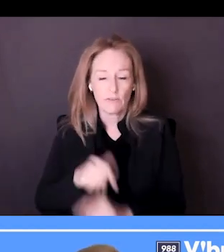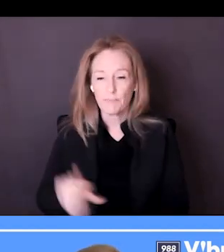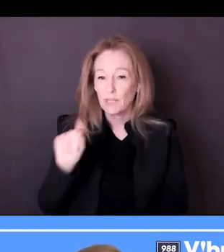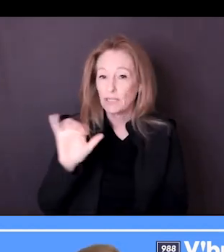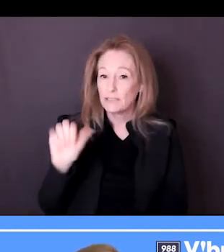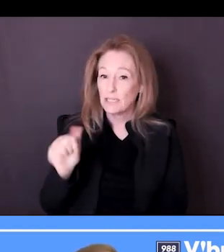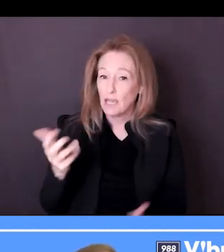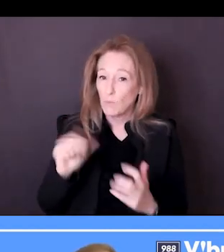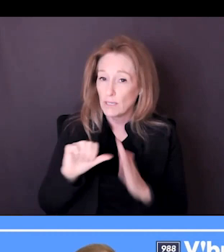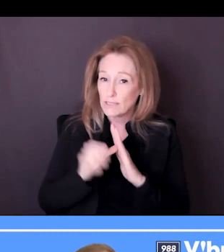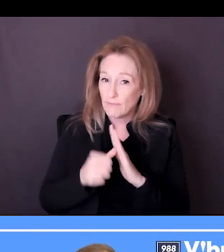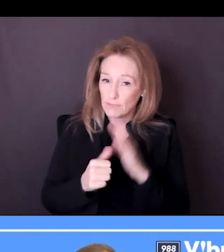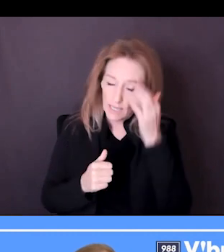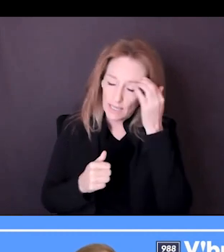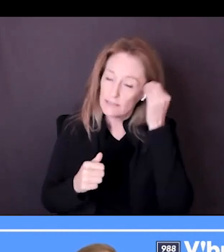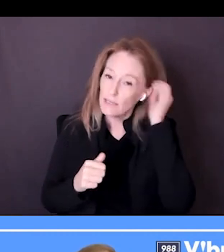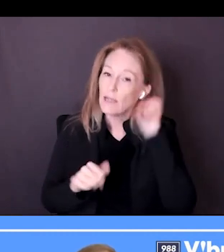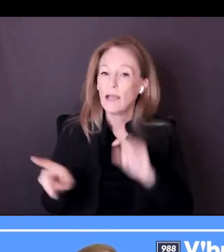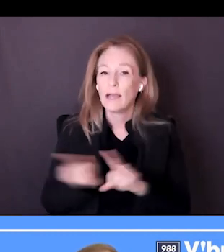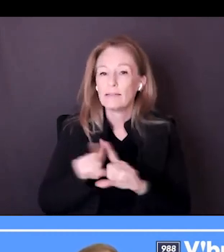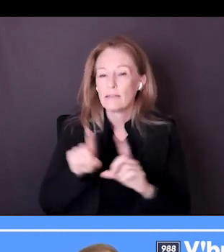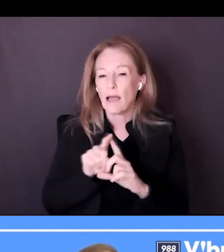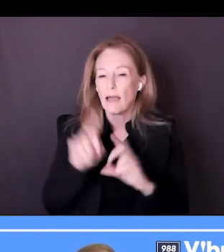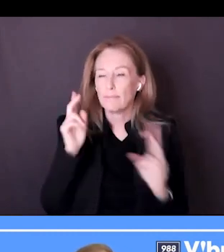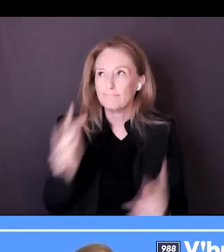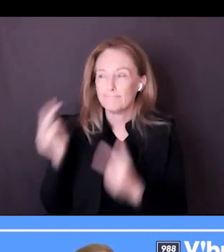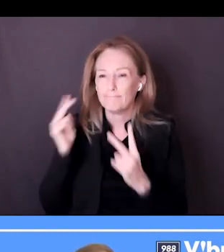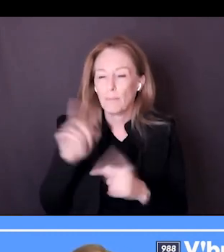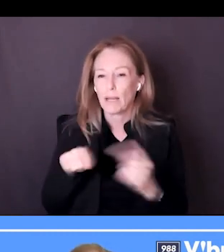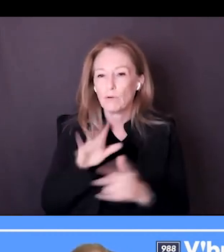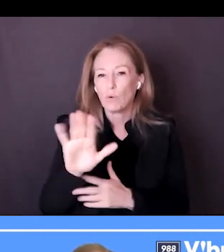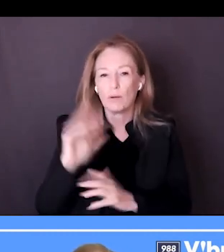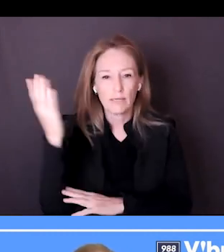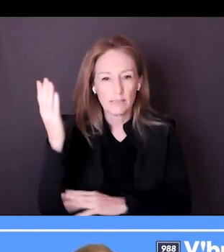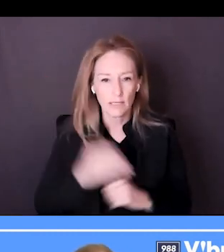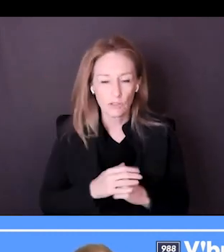HERE AS I WAS REFLECTING, IS THAT WE LAUNCHED THREE SERVICES